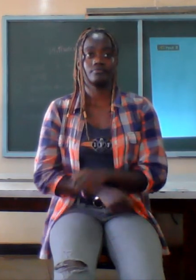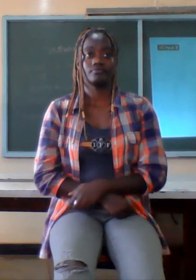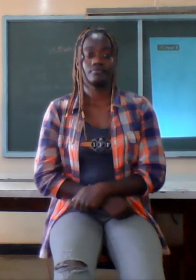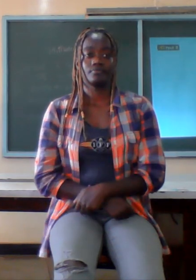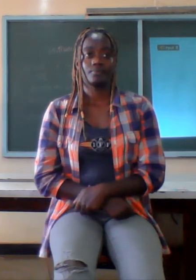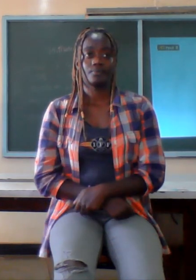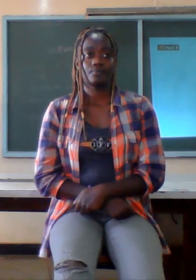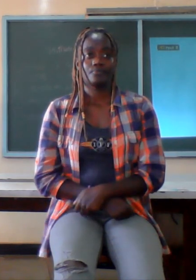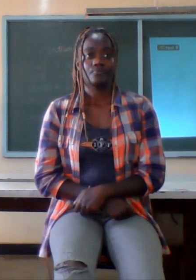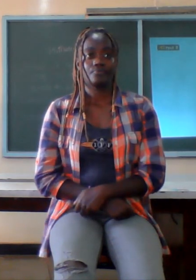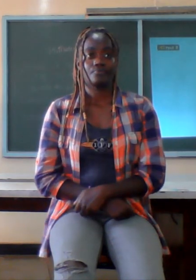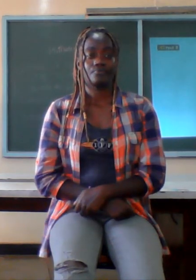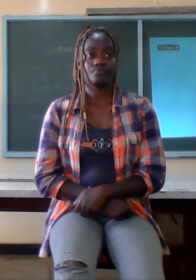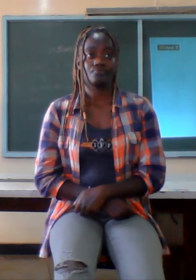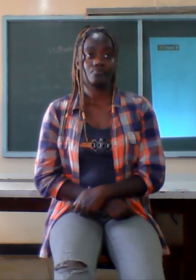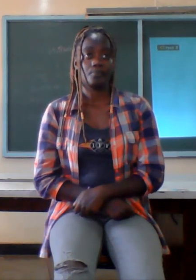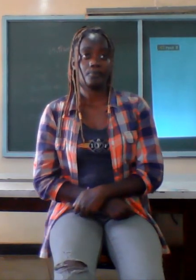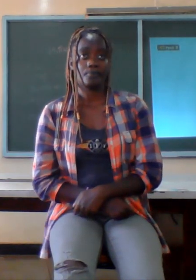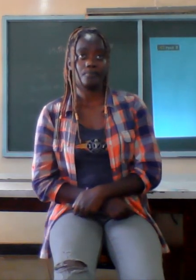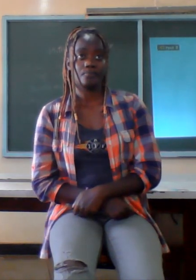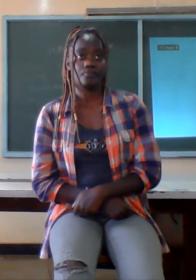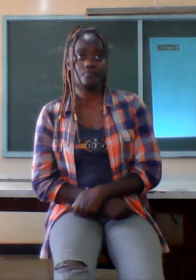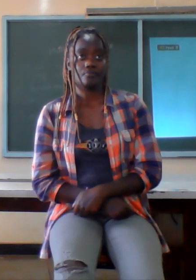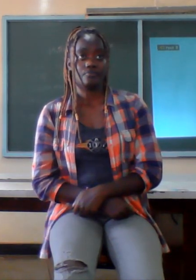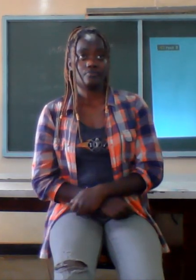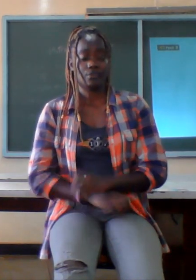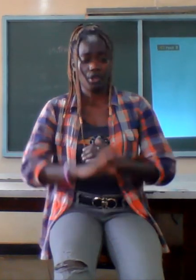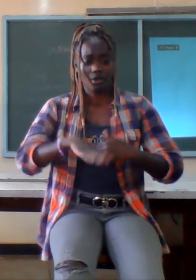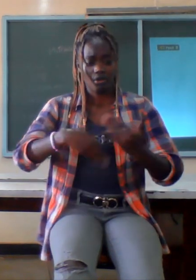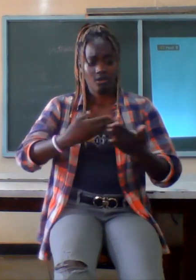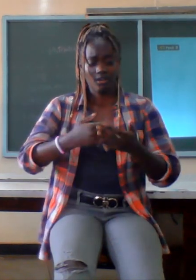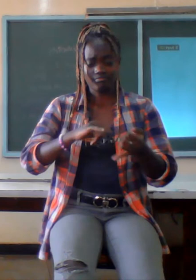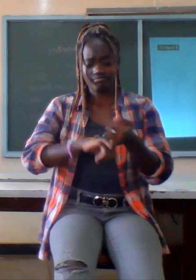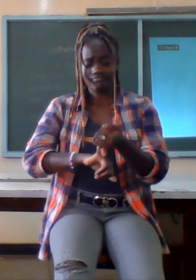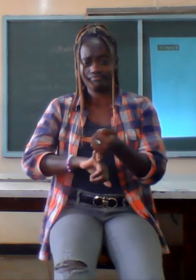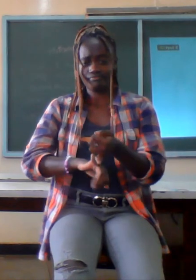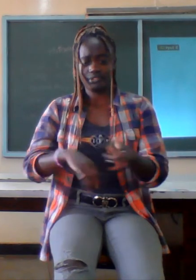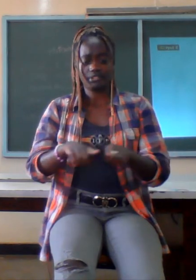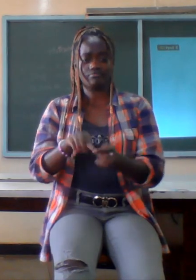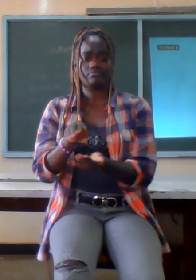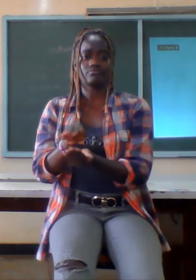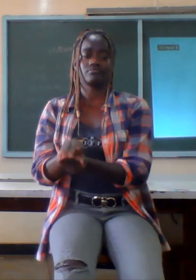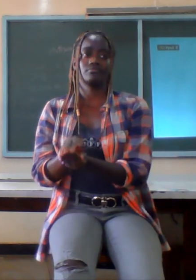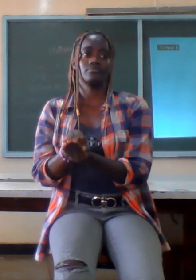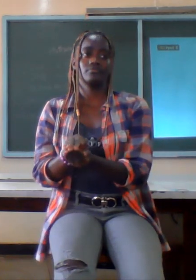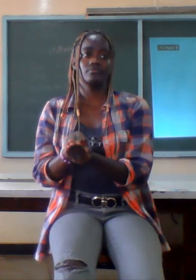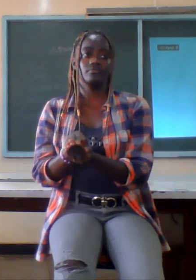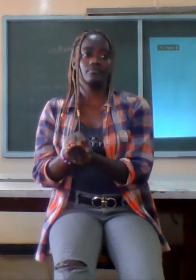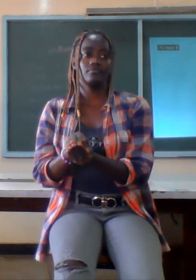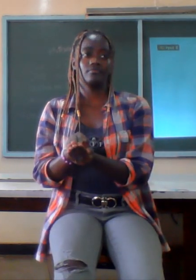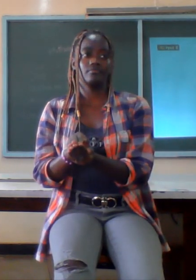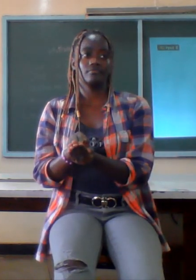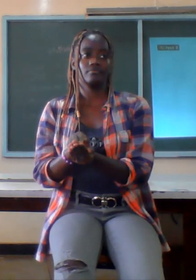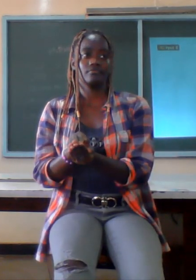every marriage has a price to pay marriage is like a bank account